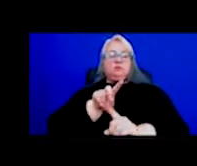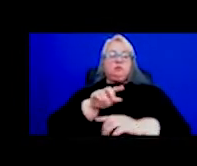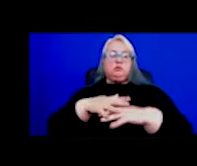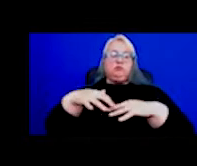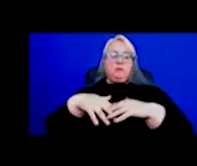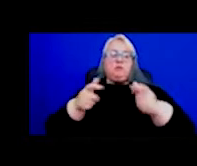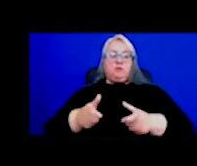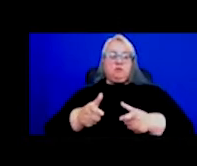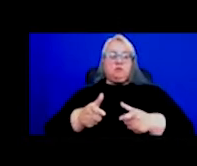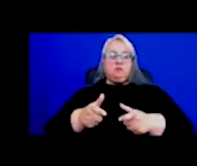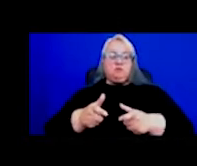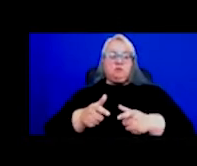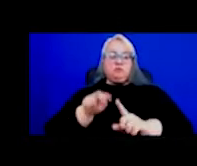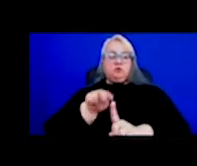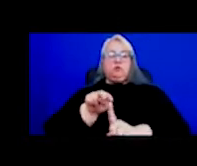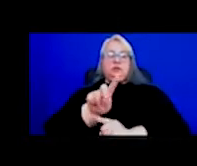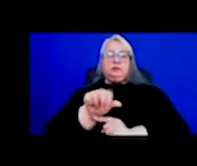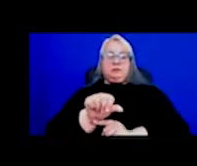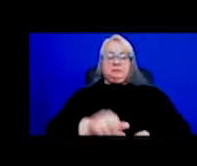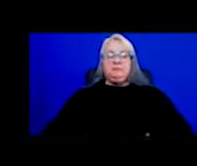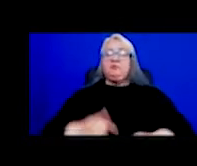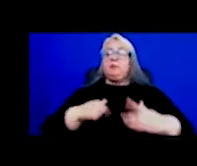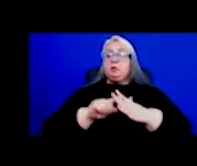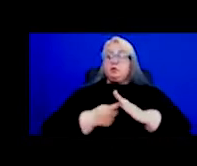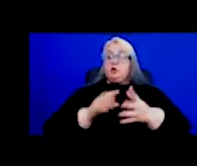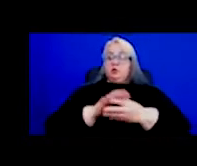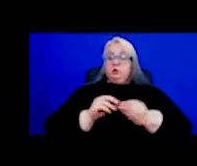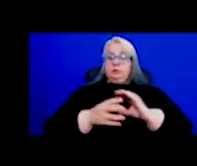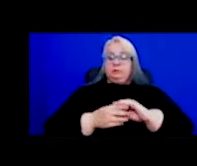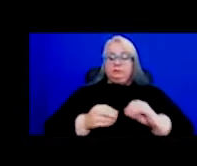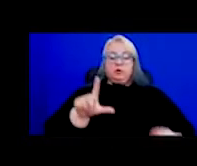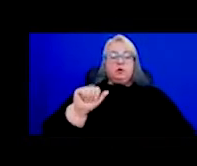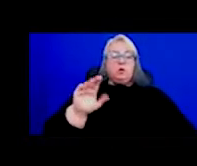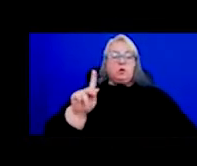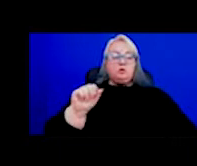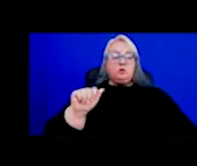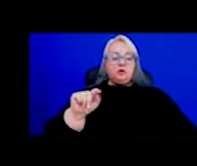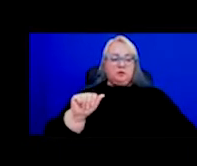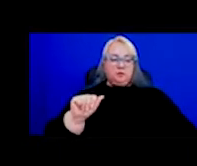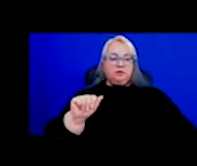these discussions with a traditional story in Lakota we did not have a written language. So we